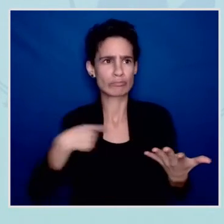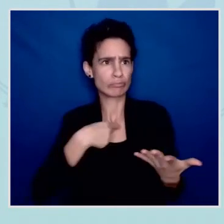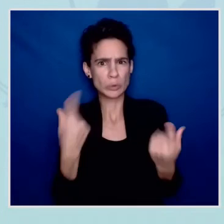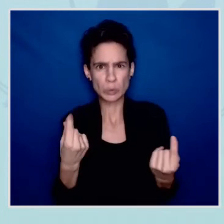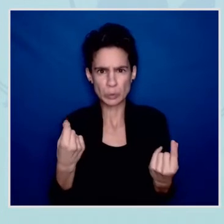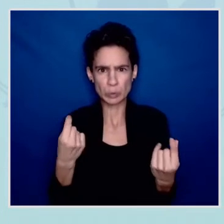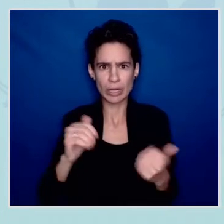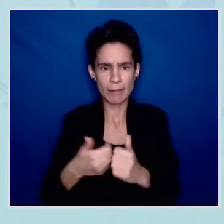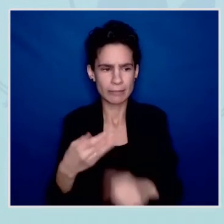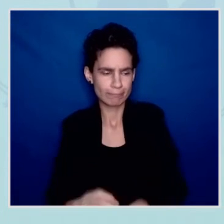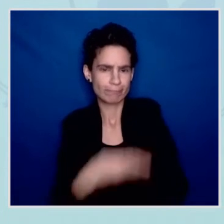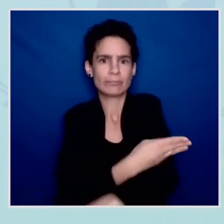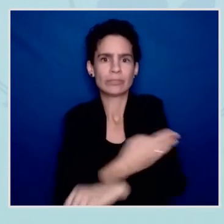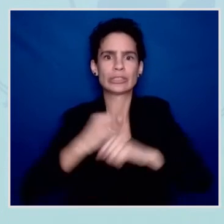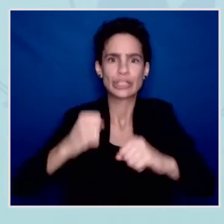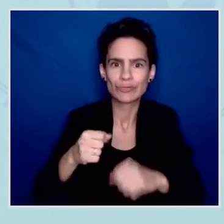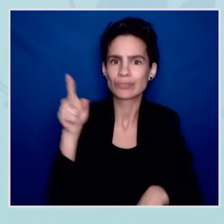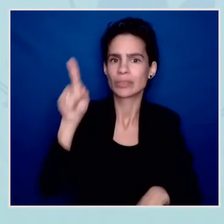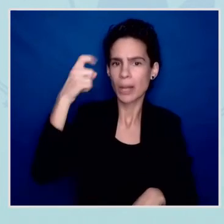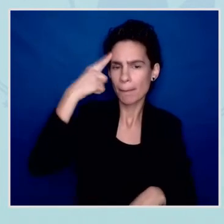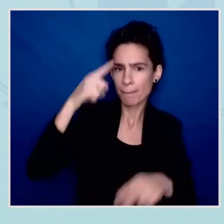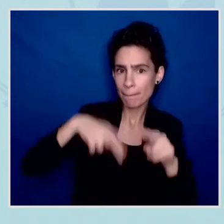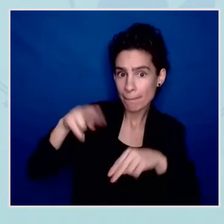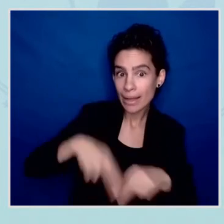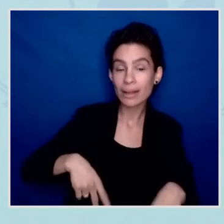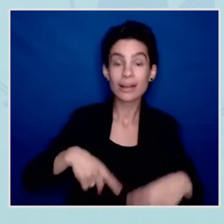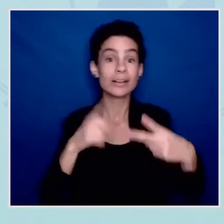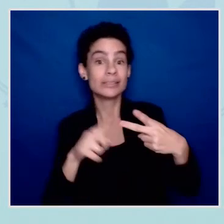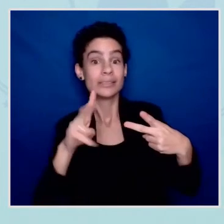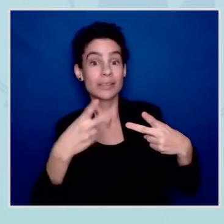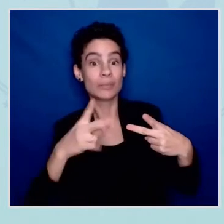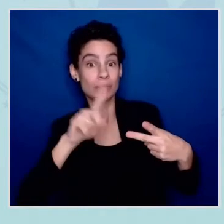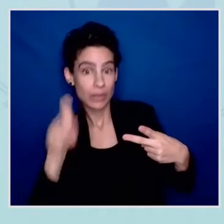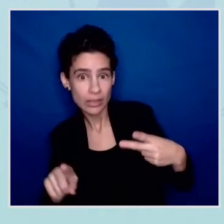WERE SHOT, YOU WERE THERE DURING THE ANTHRAX ATTACKS IN WHAT KIND OF AN INVESTIGATION